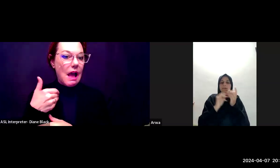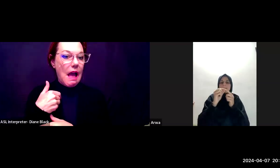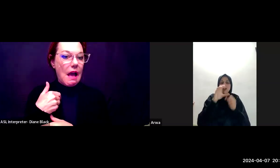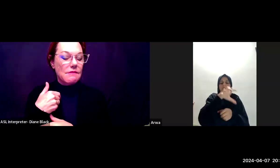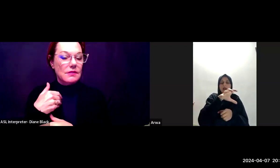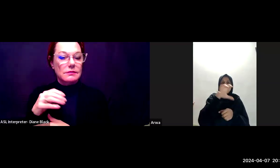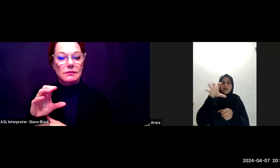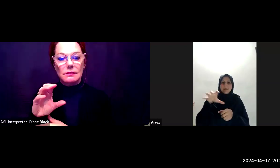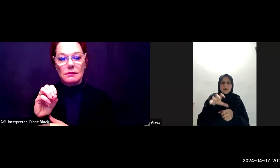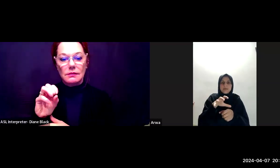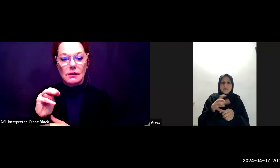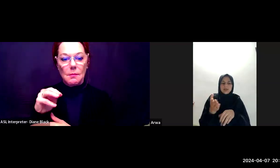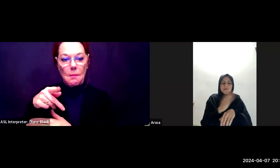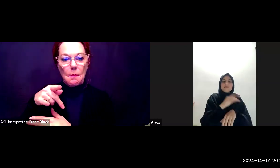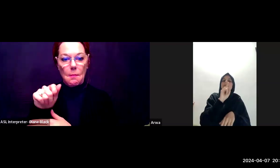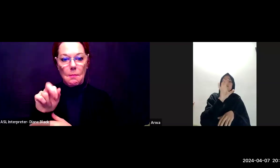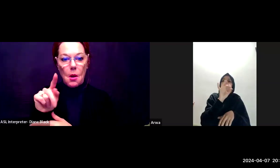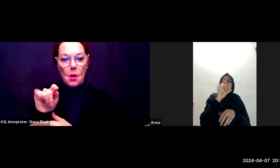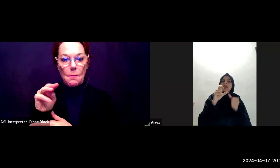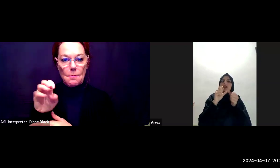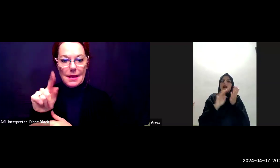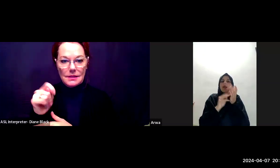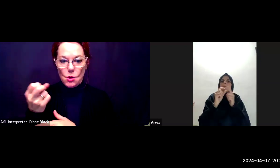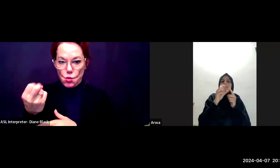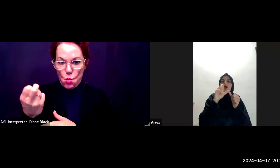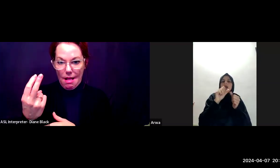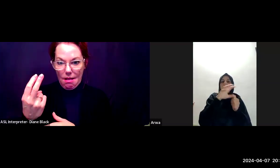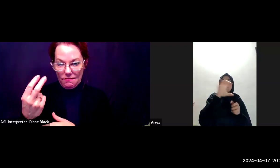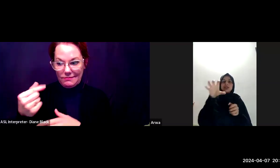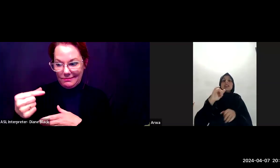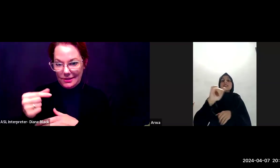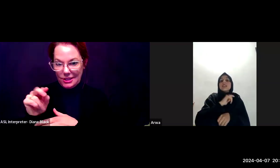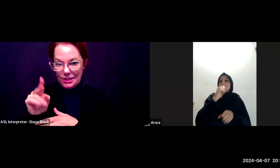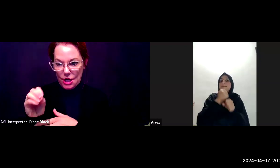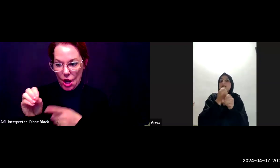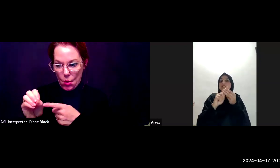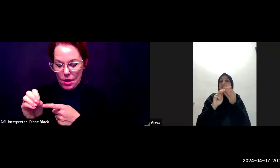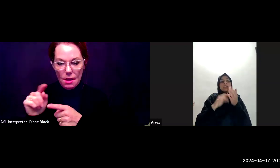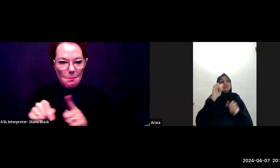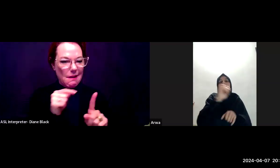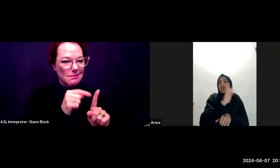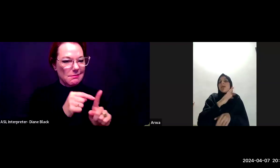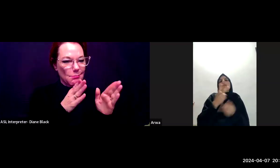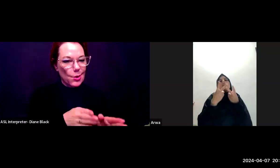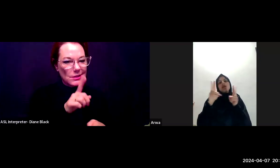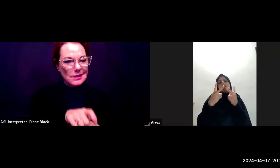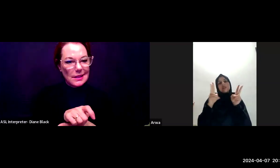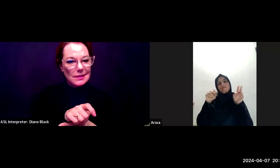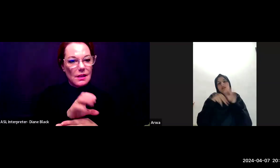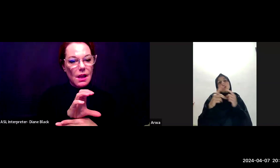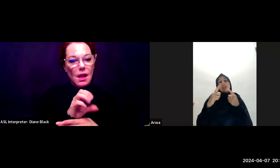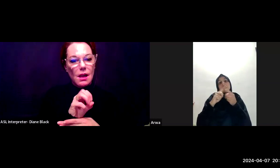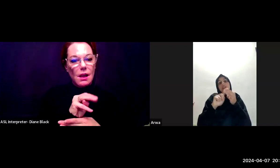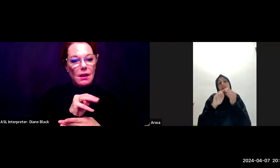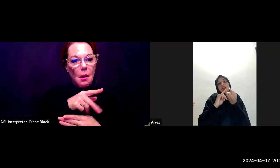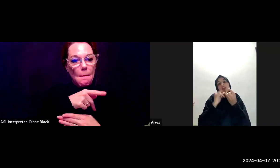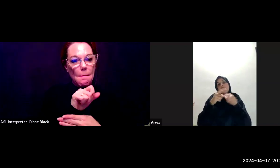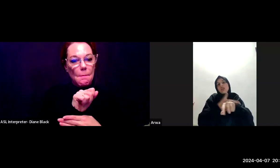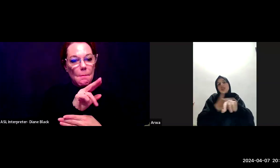in compartment 15. genome editing can't be the same for both of us. okay it has to be personalized. and